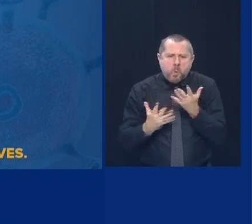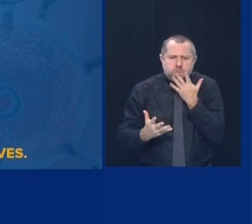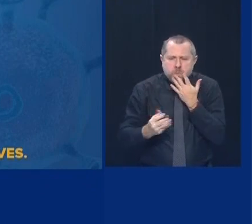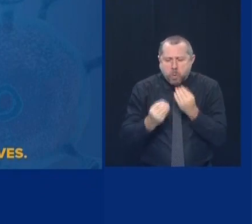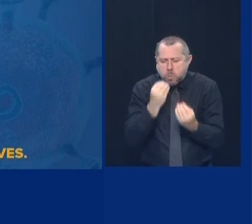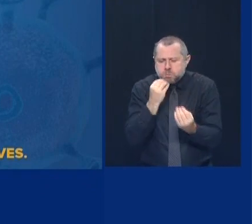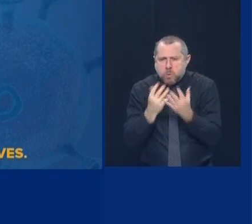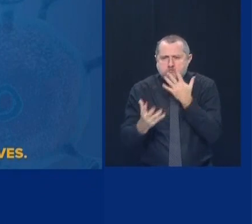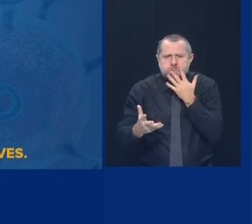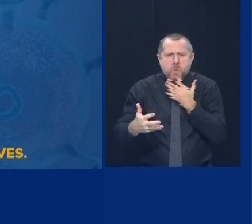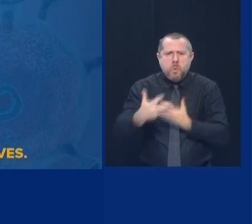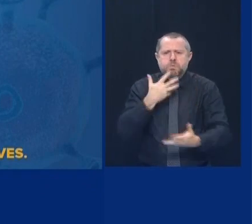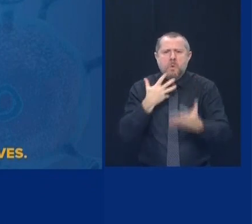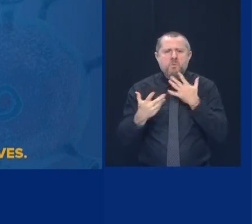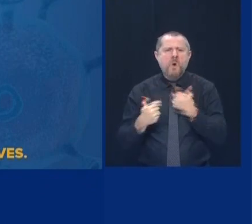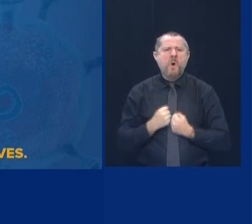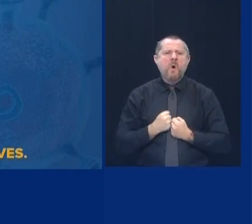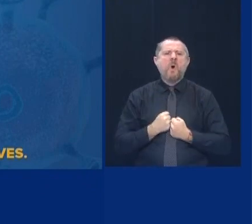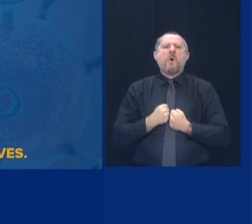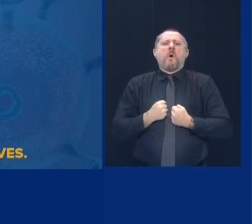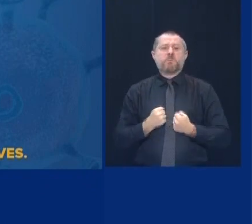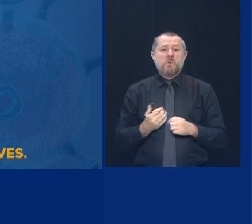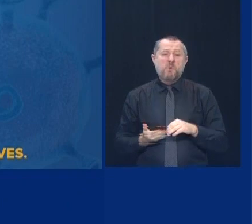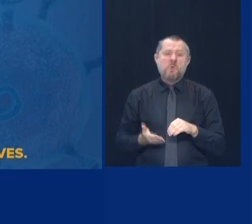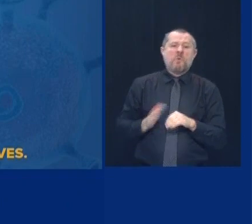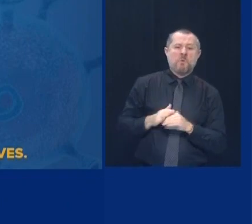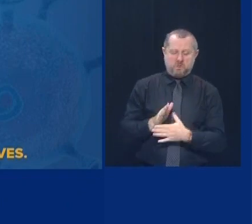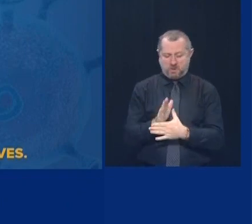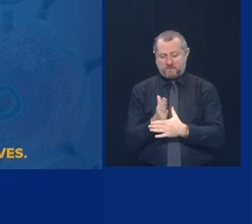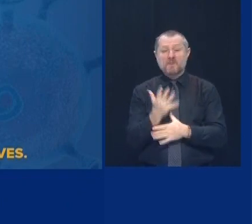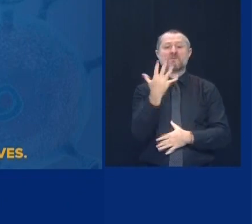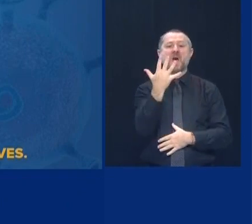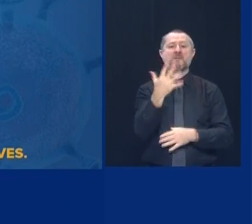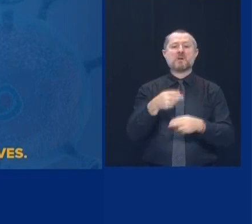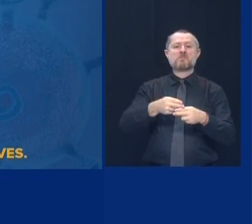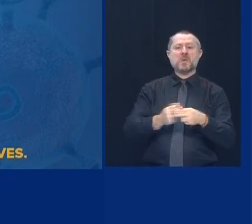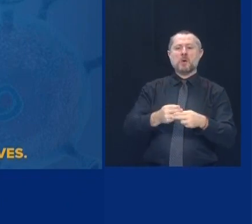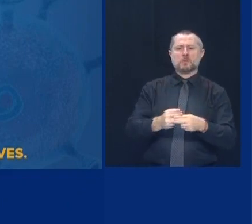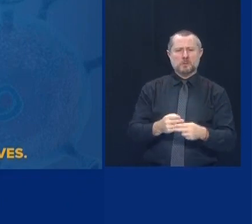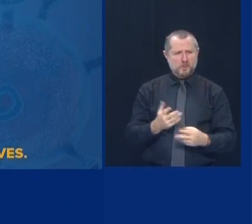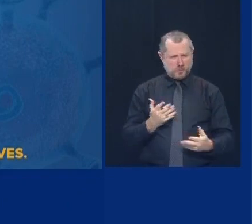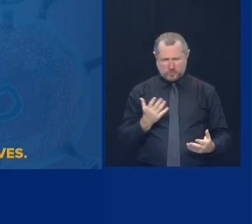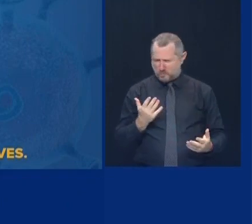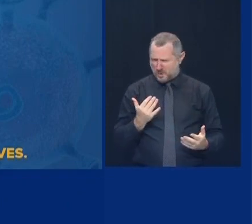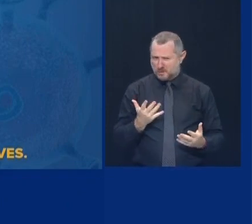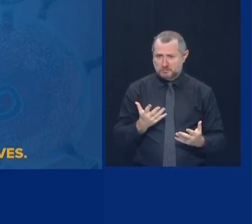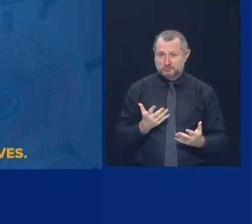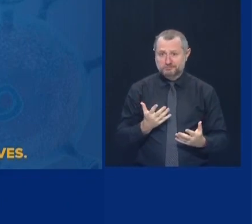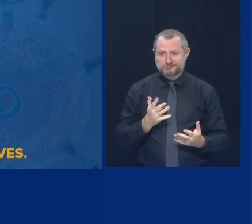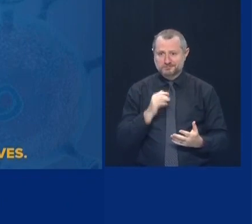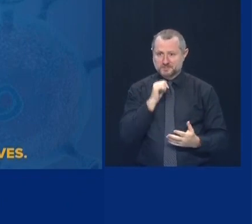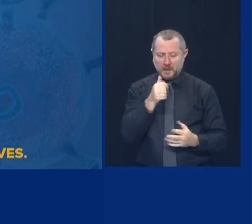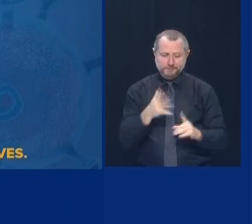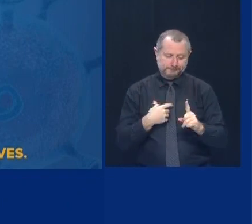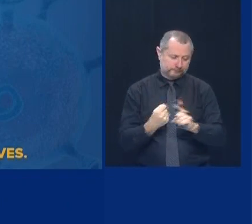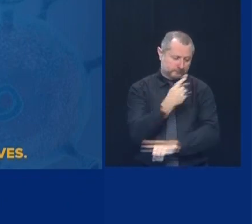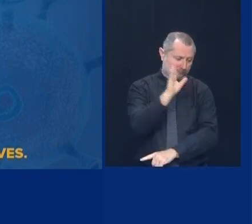THAT'S WHAT'S GOING TO ÑiHAPPEN, RIGHT?e1 WHAT DO WE EXPECT? PEOPLE WILL EAT MORE ON USUAL